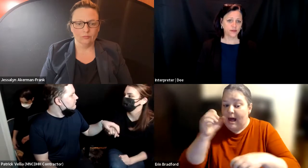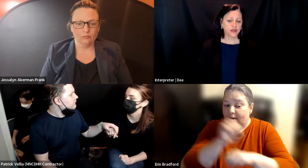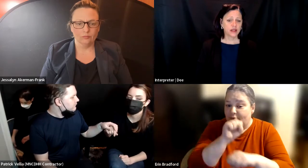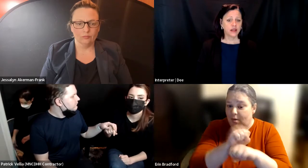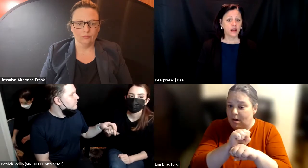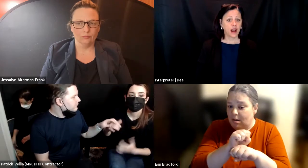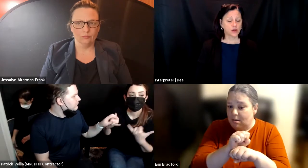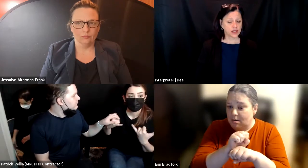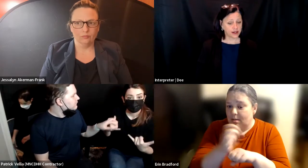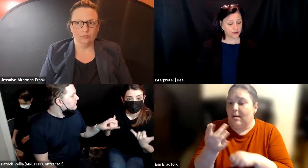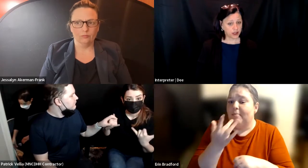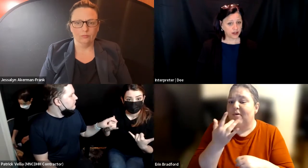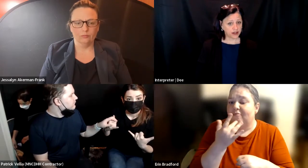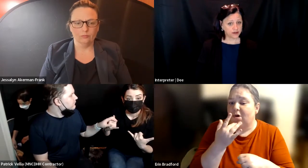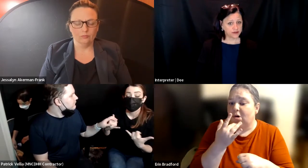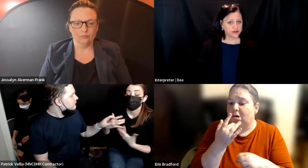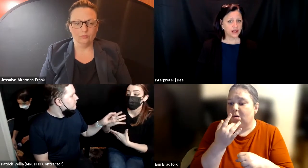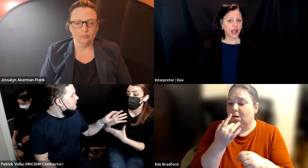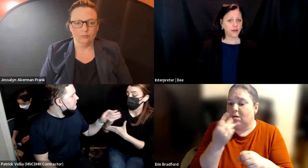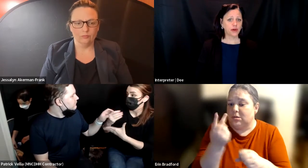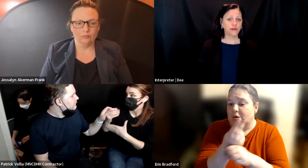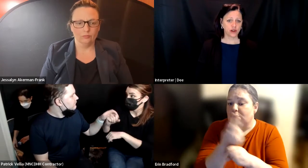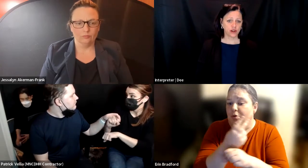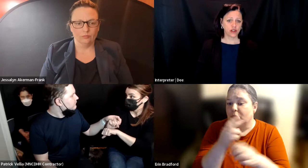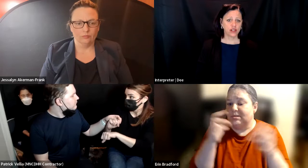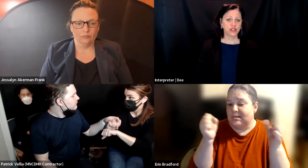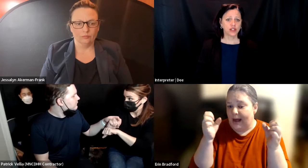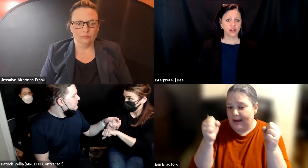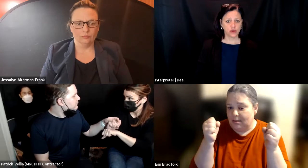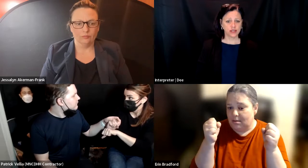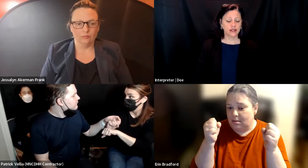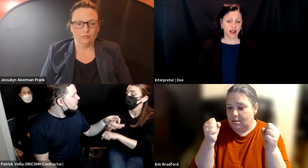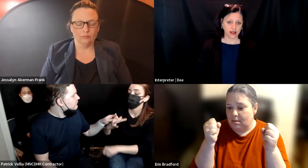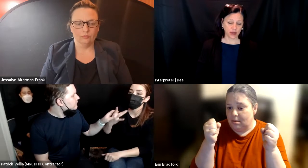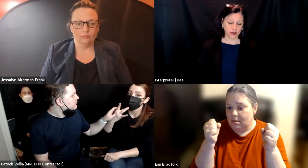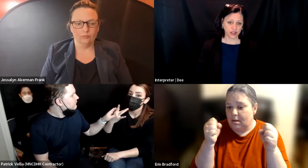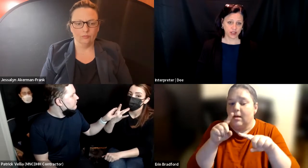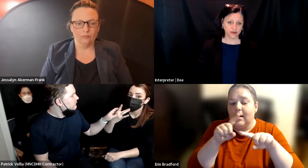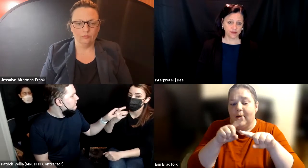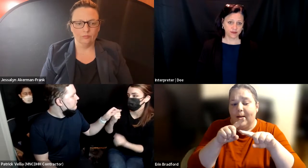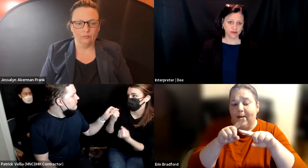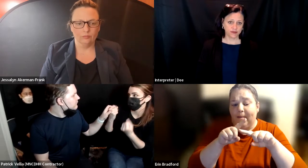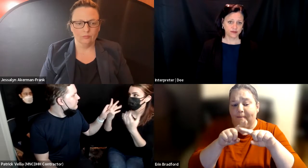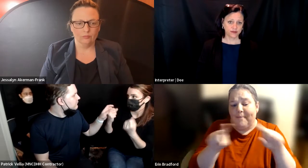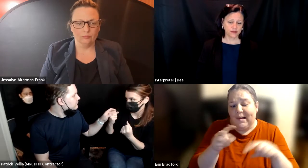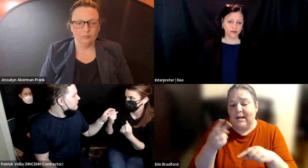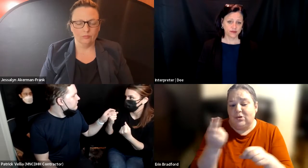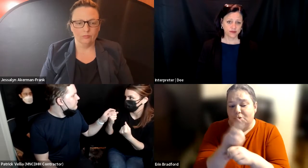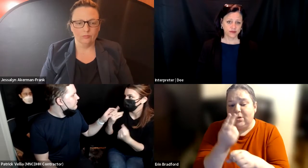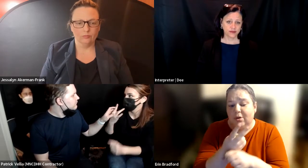And then I will have that co-worker come with me to help me out.